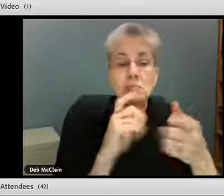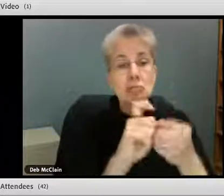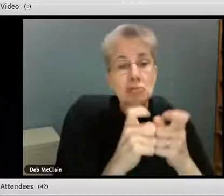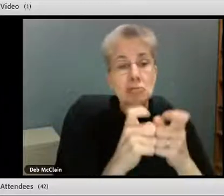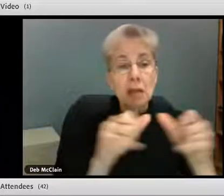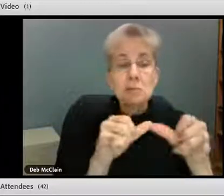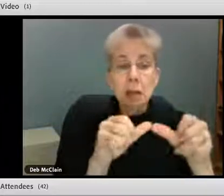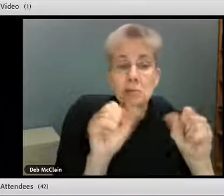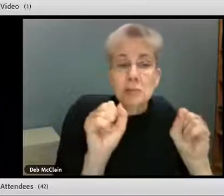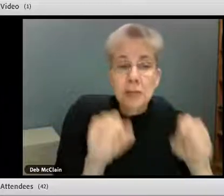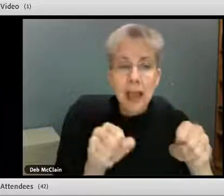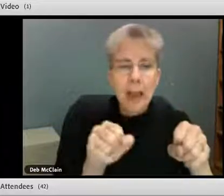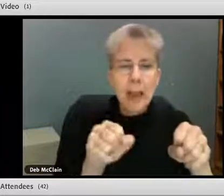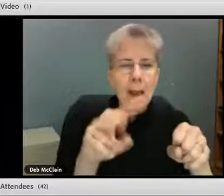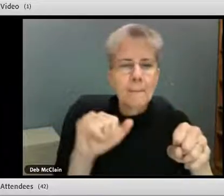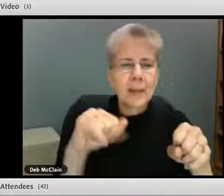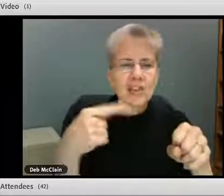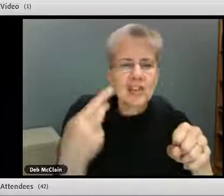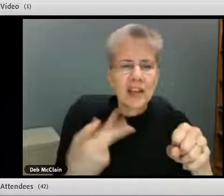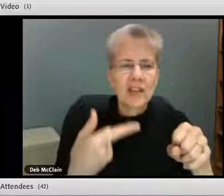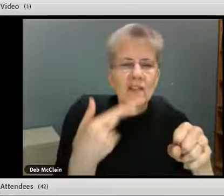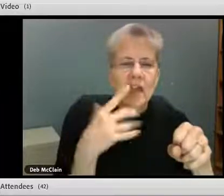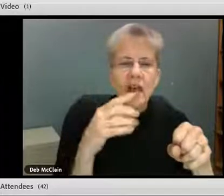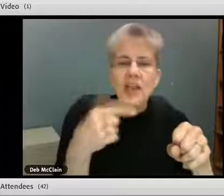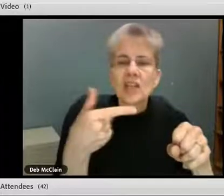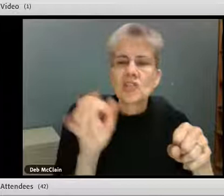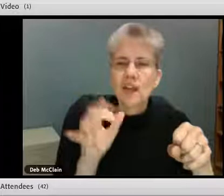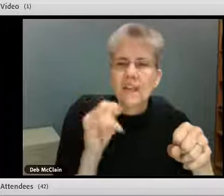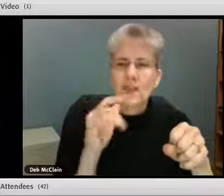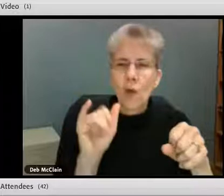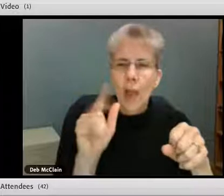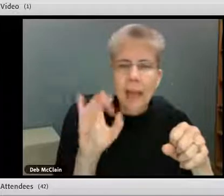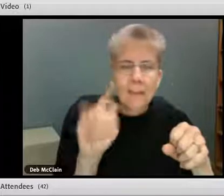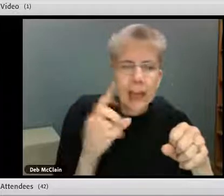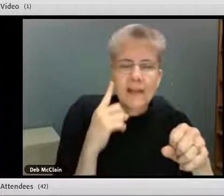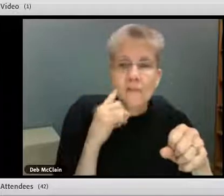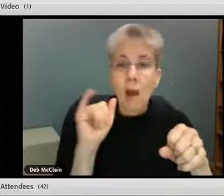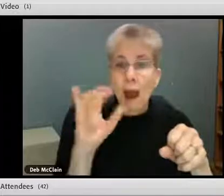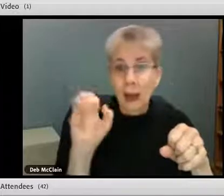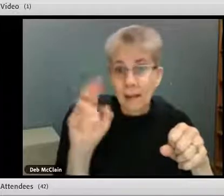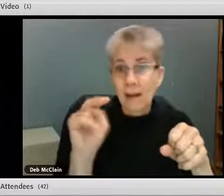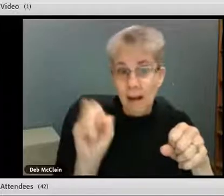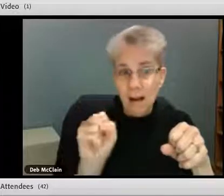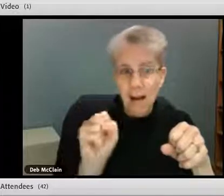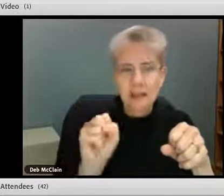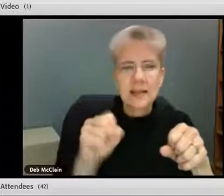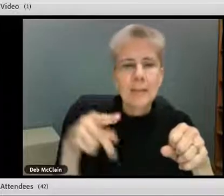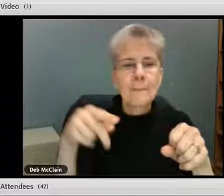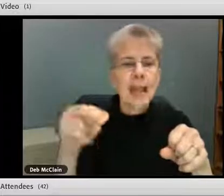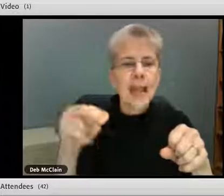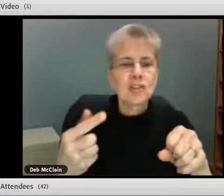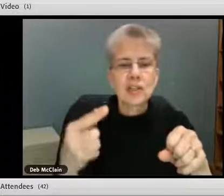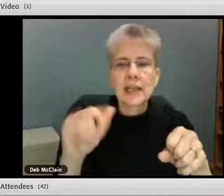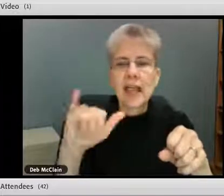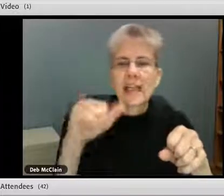for animated gifs and for icons. Png and jpegs are what you commonly see for images.